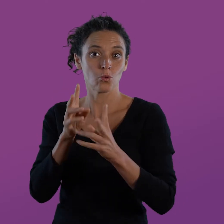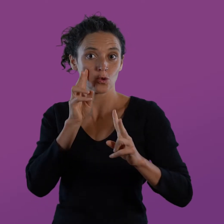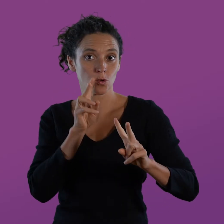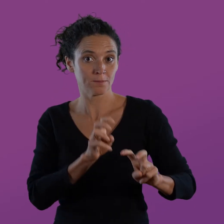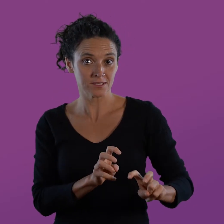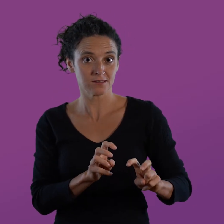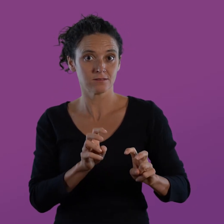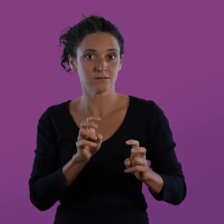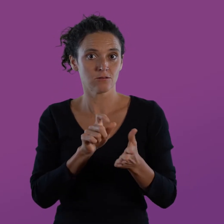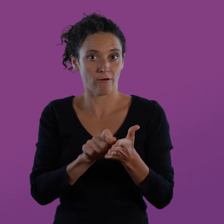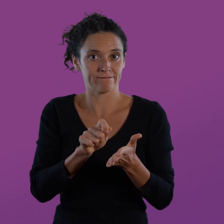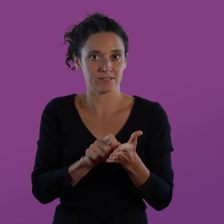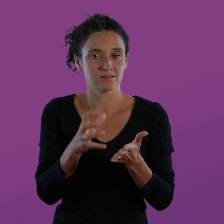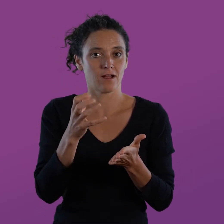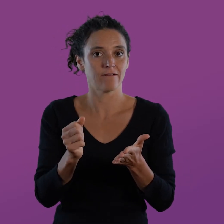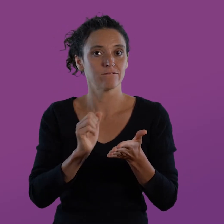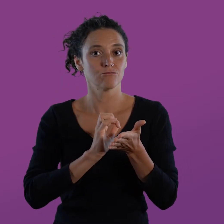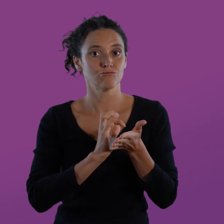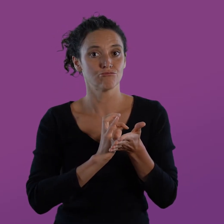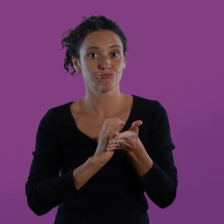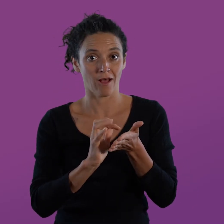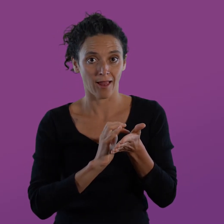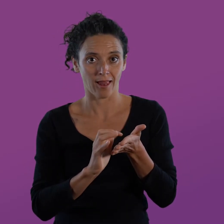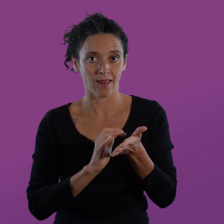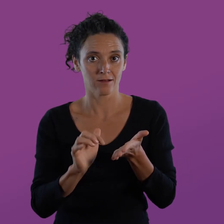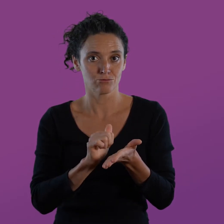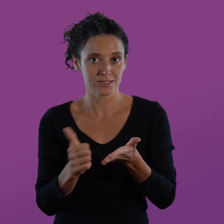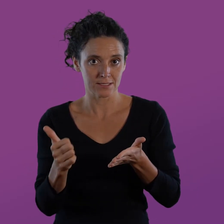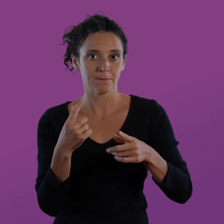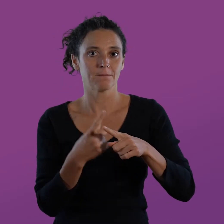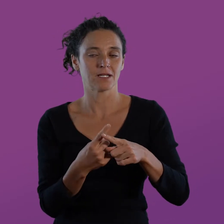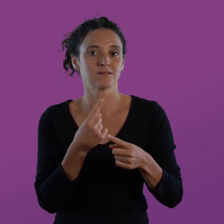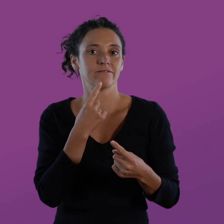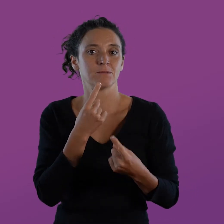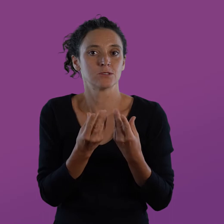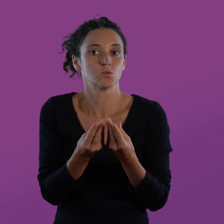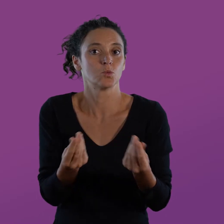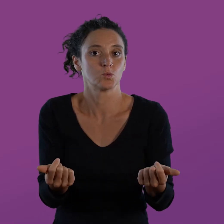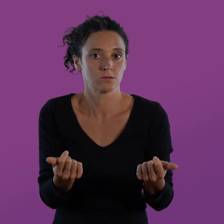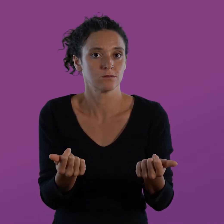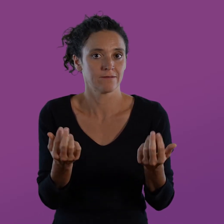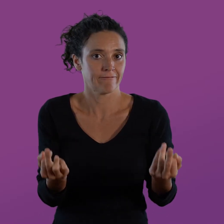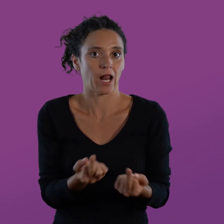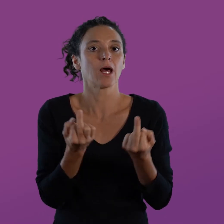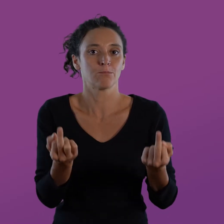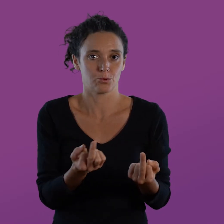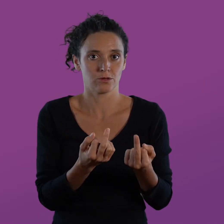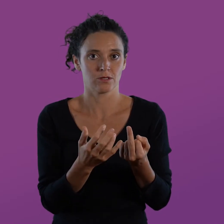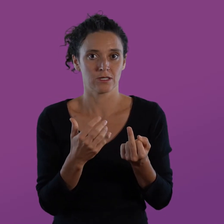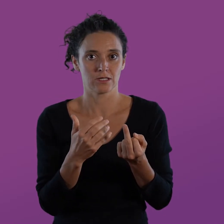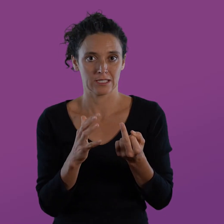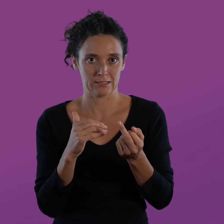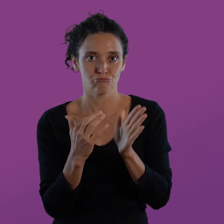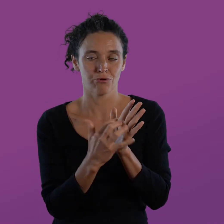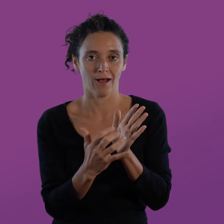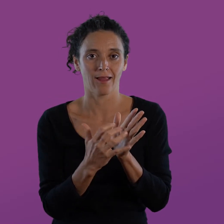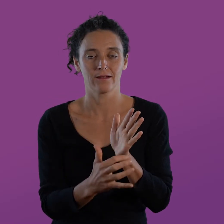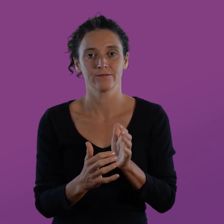Braille facilities including a braille printer are available at Royal Commission offices. Where appropriate, information resources will be available with braille options.